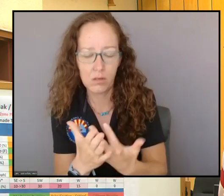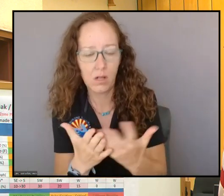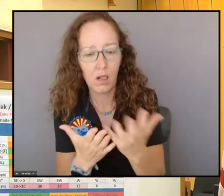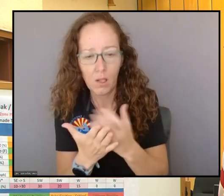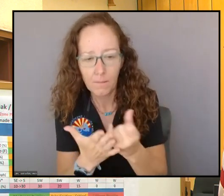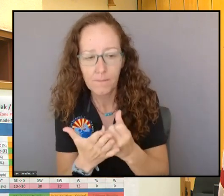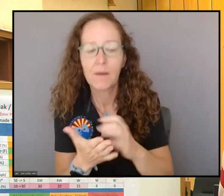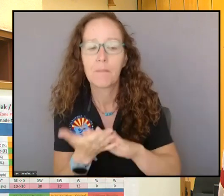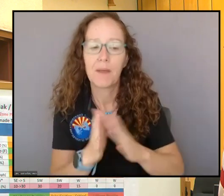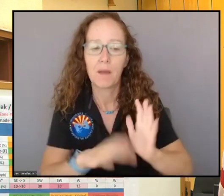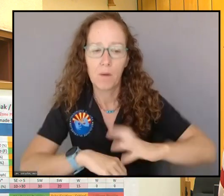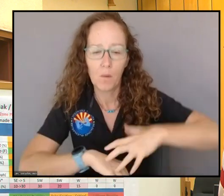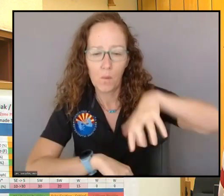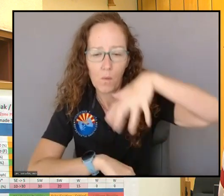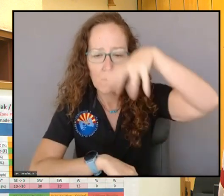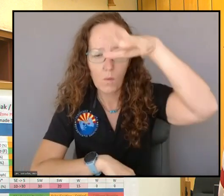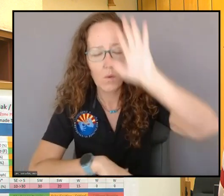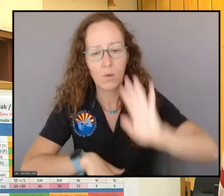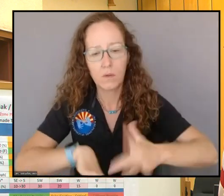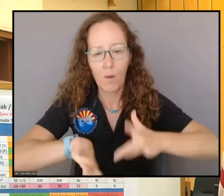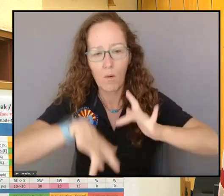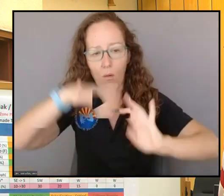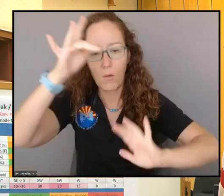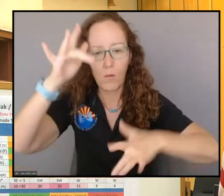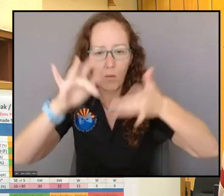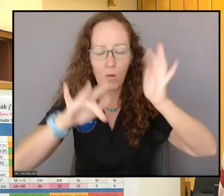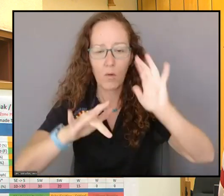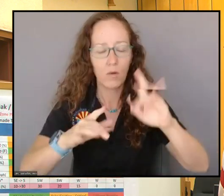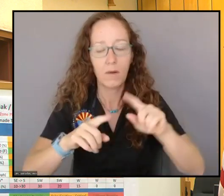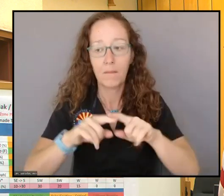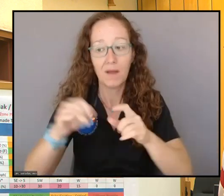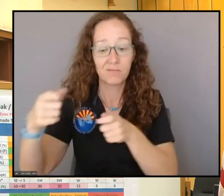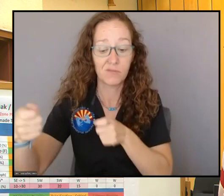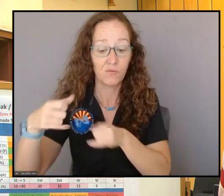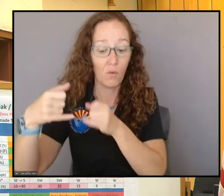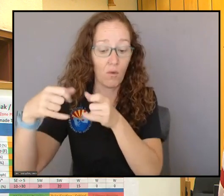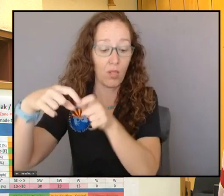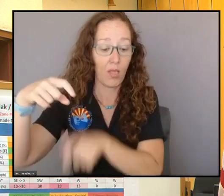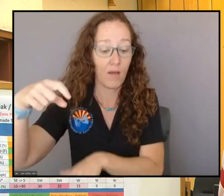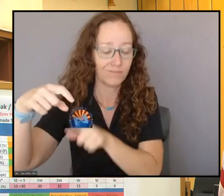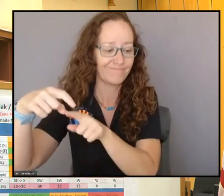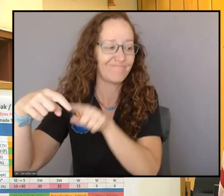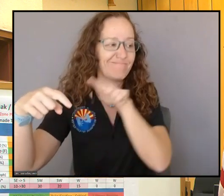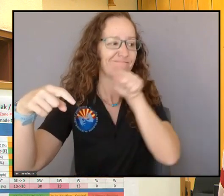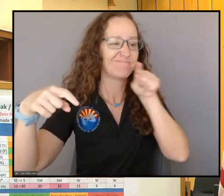smokes are quite a ways interior, not near the control lines, and also have that barrier of the Sangre de